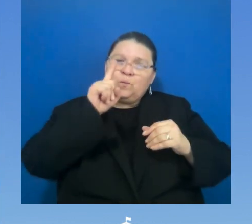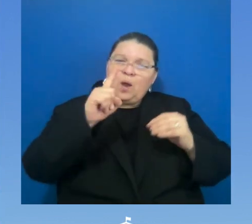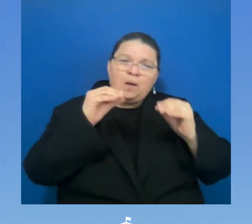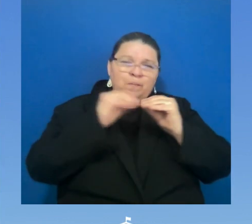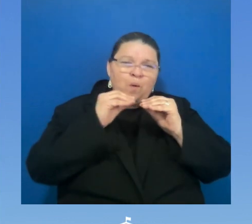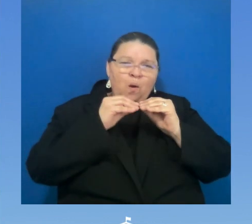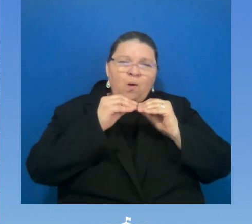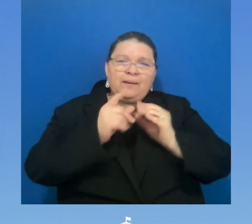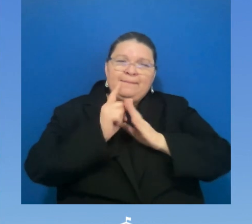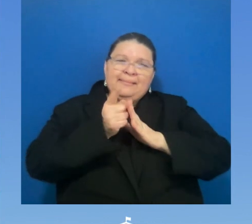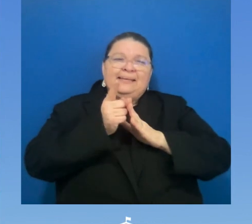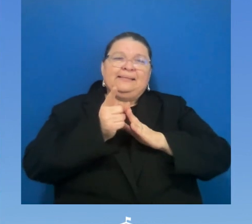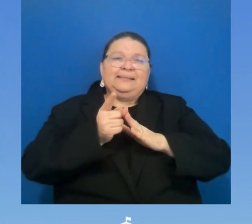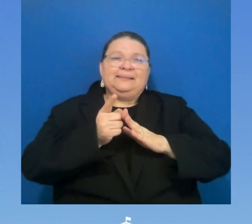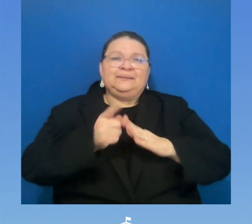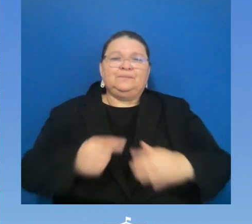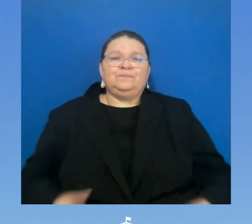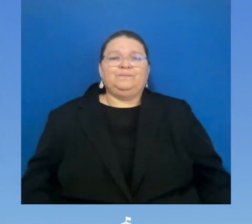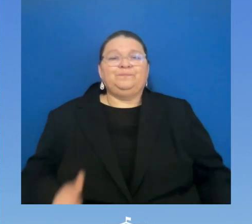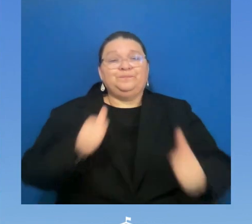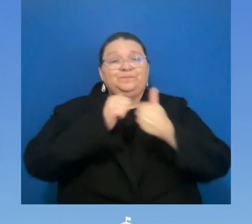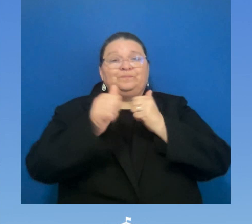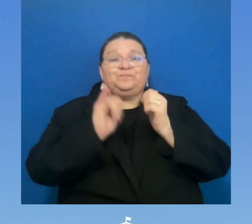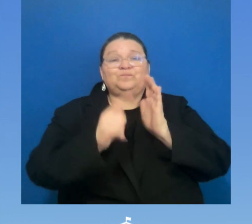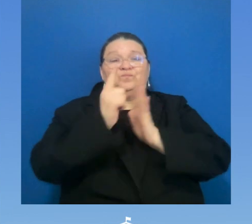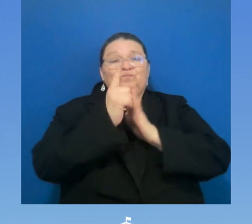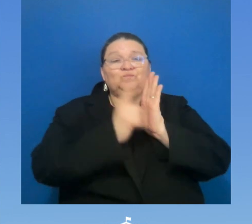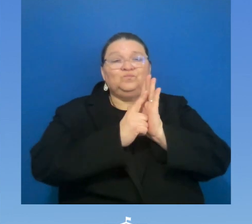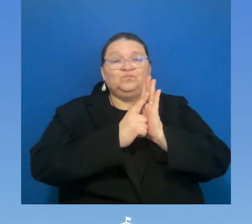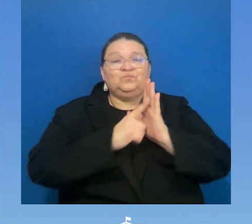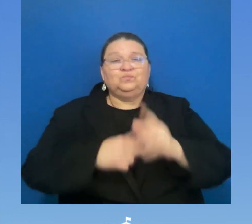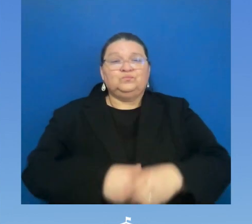Director Klein: We have a lot of work to do, but as you've heard from the vice president